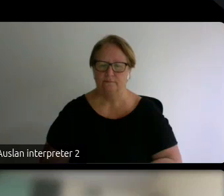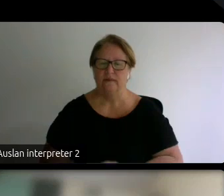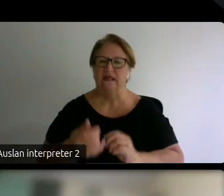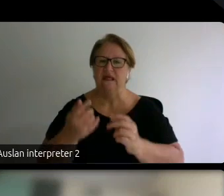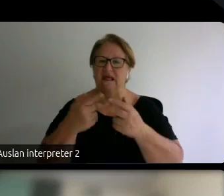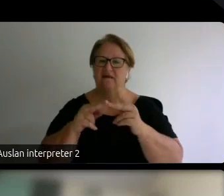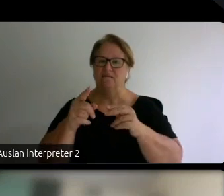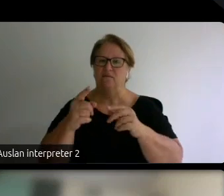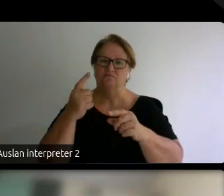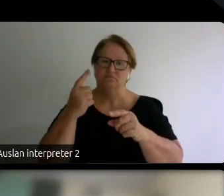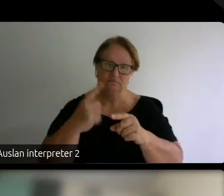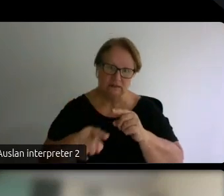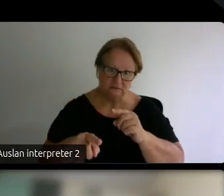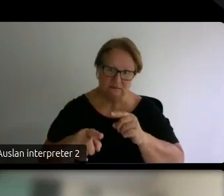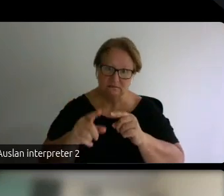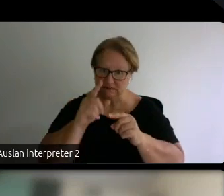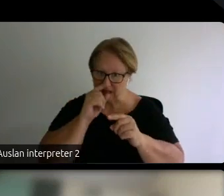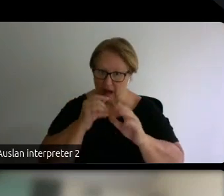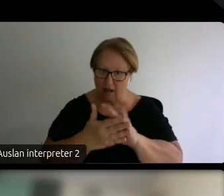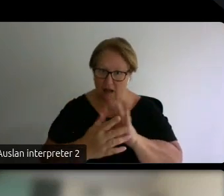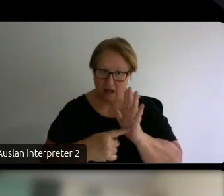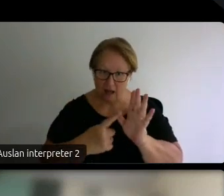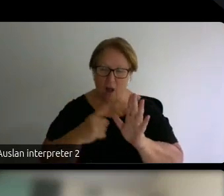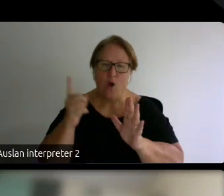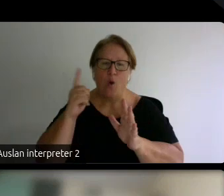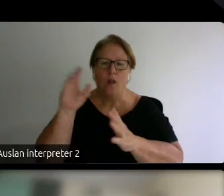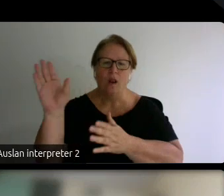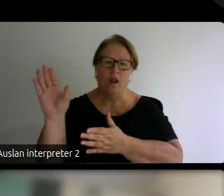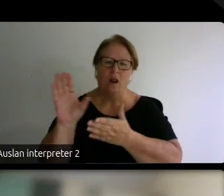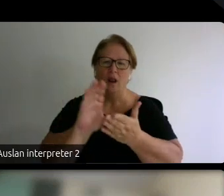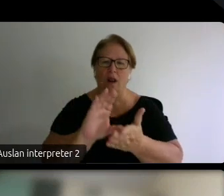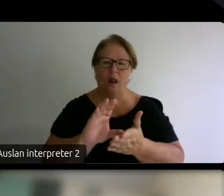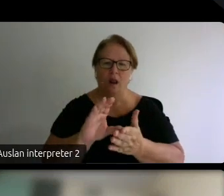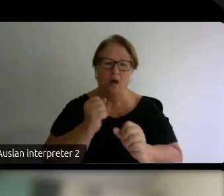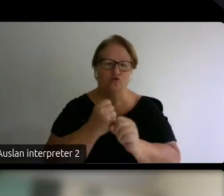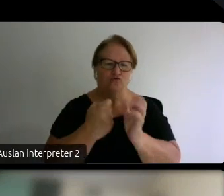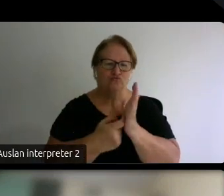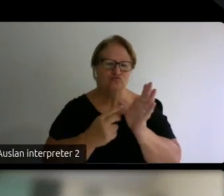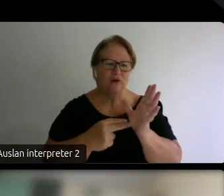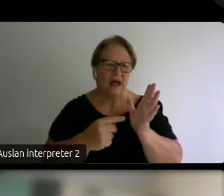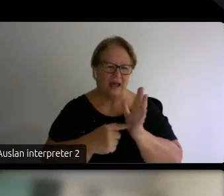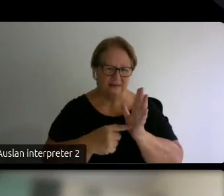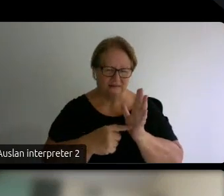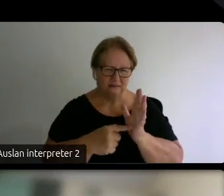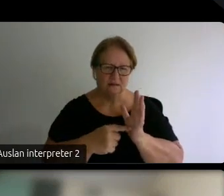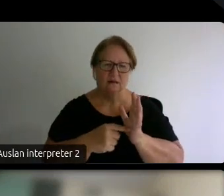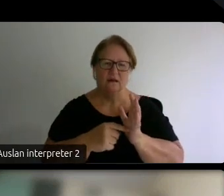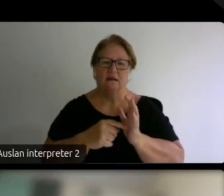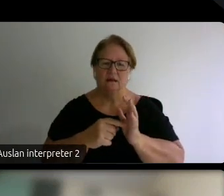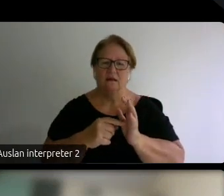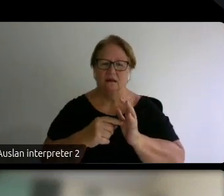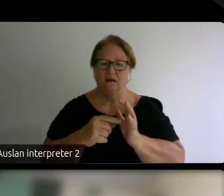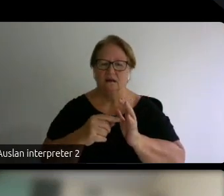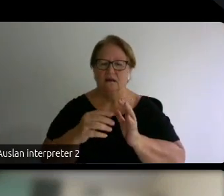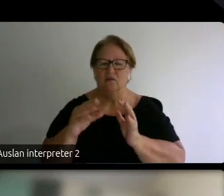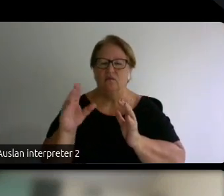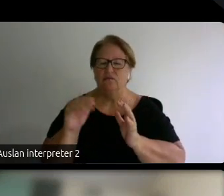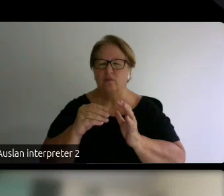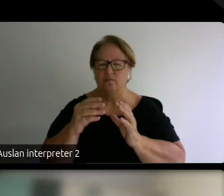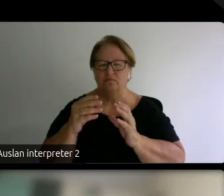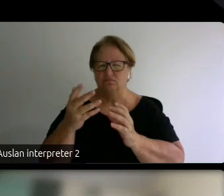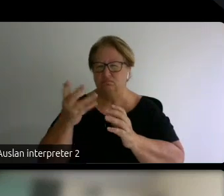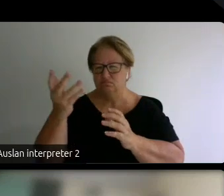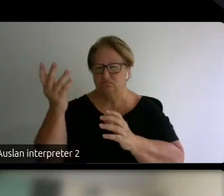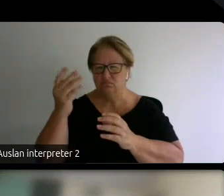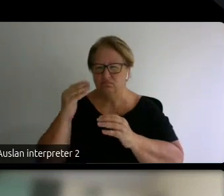of aid to have a lawyer either from legal aid or from one of our preferred suppliers who um act on